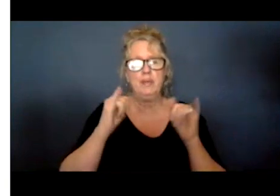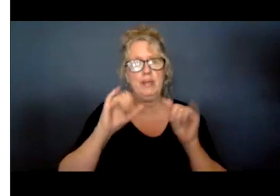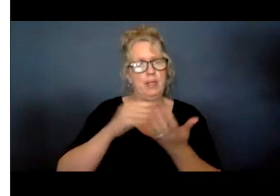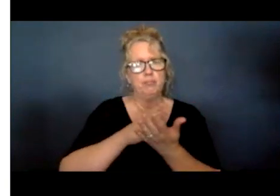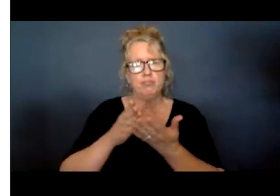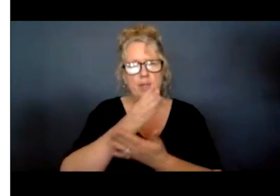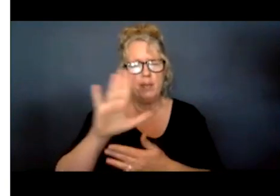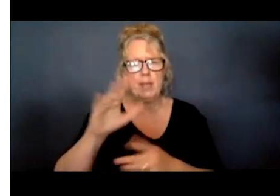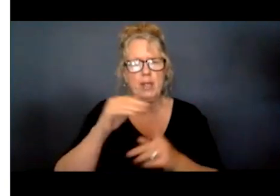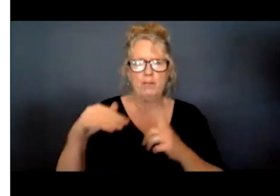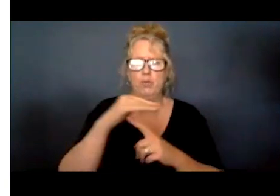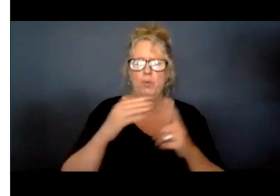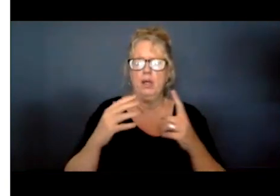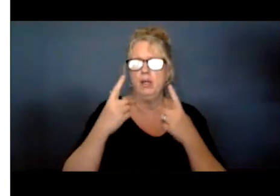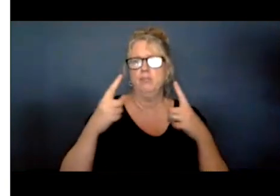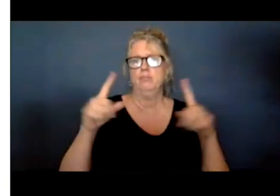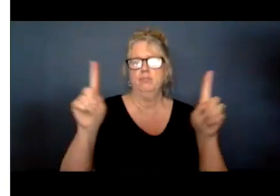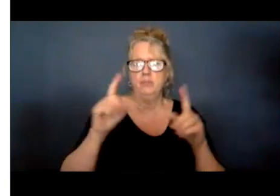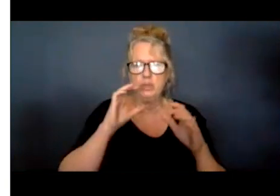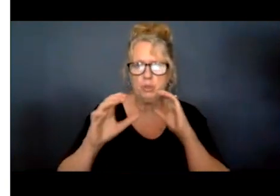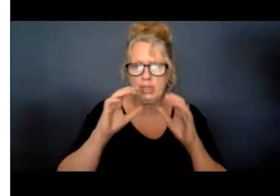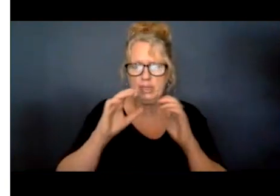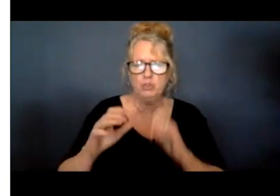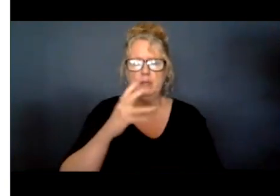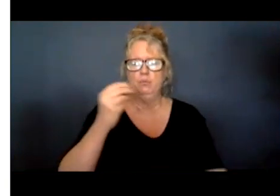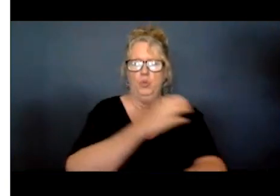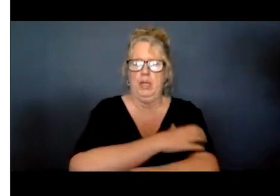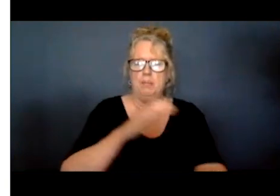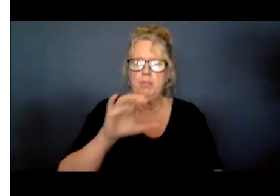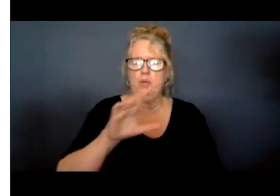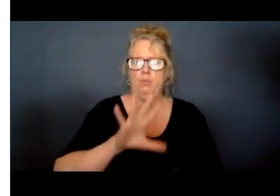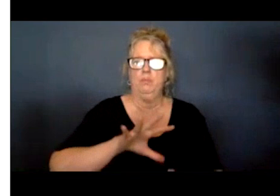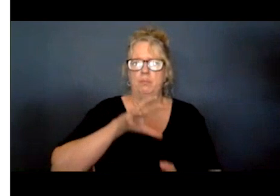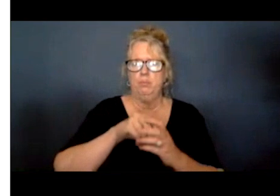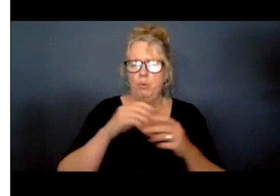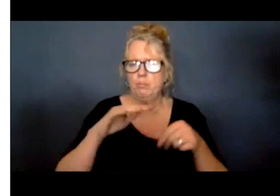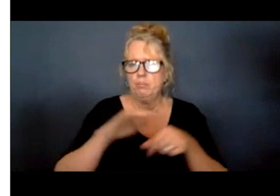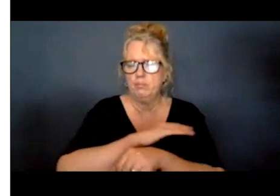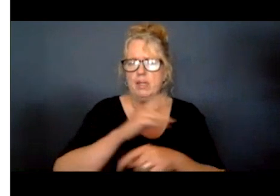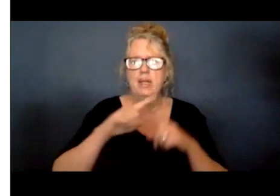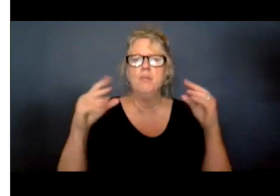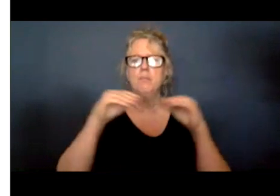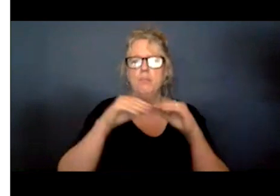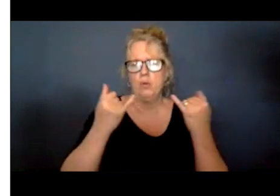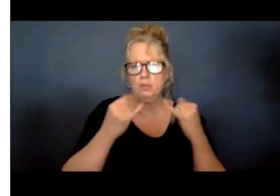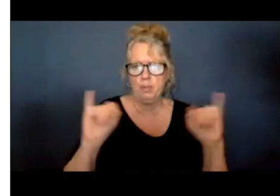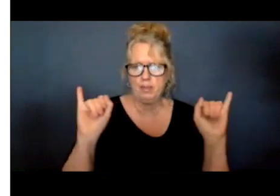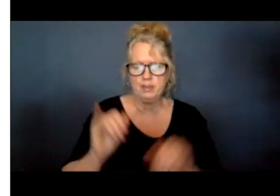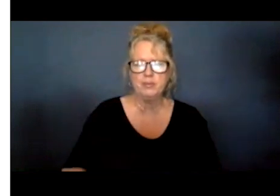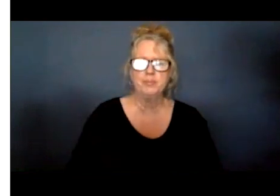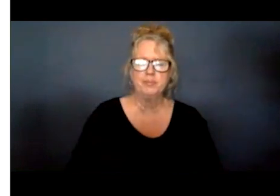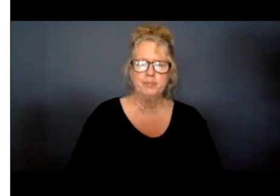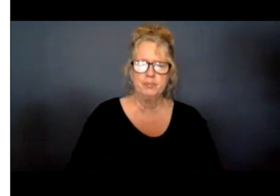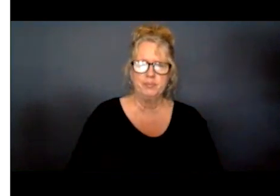and communicate more effectively, empowering them to participate more fully and independently.